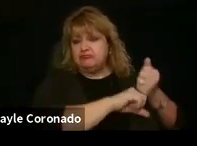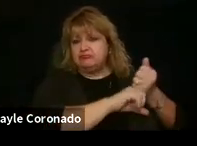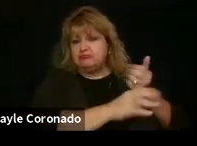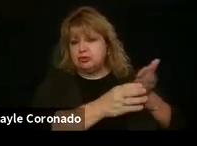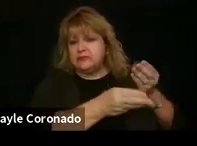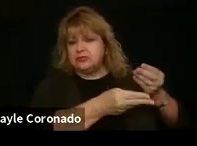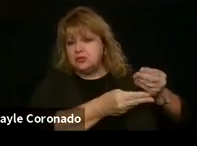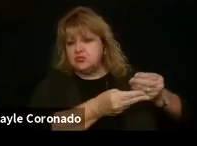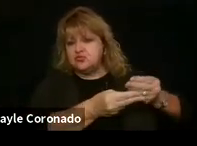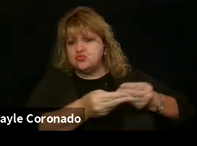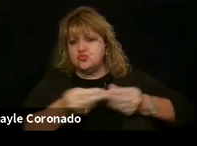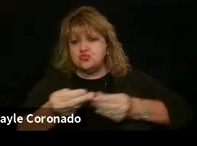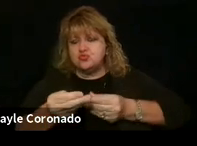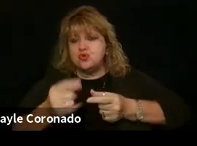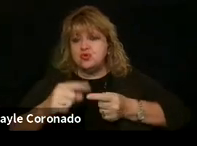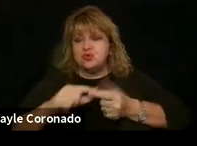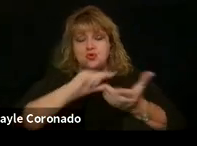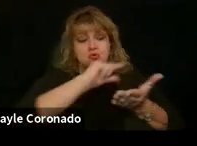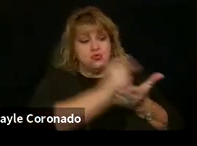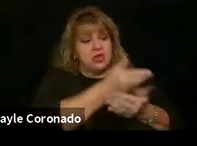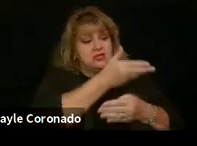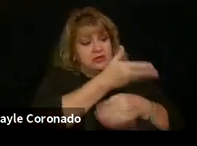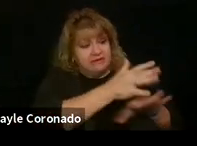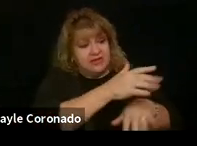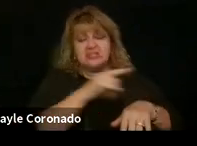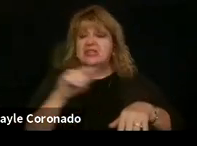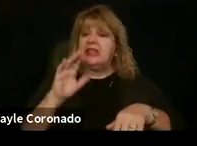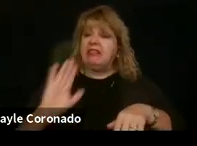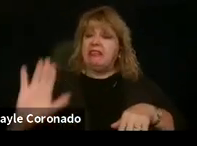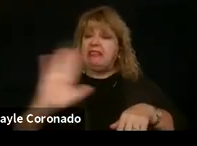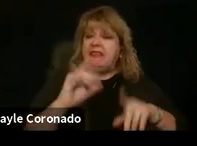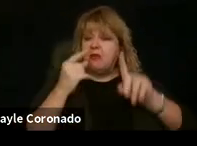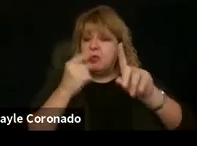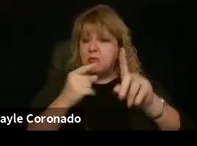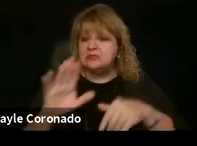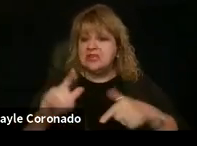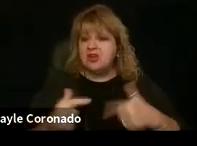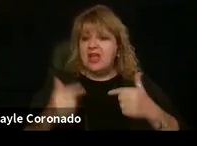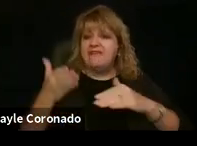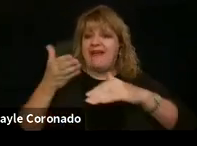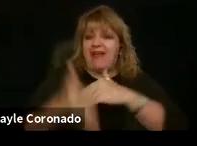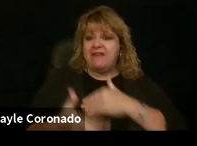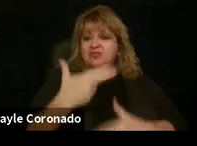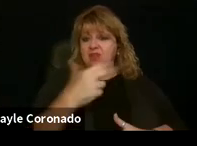to be their goals and their life after that time period.